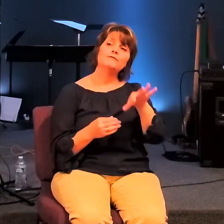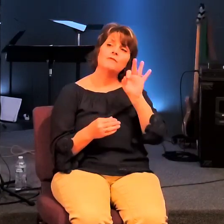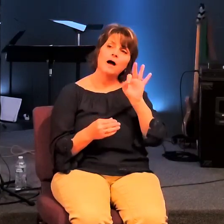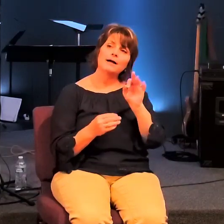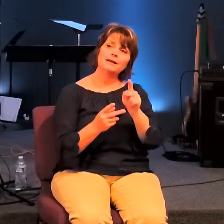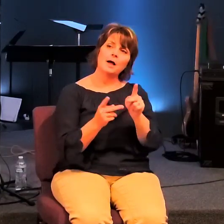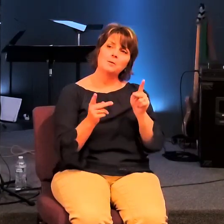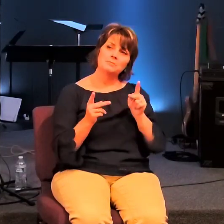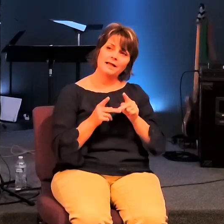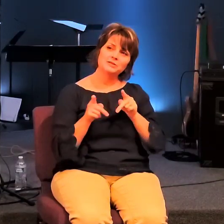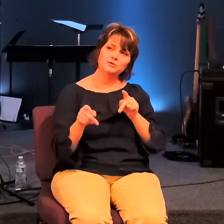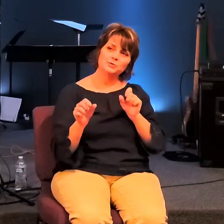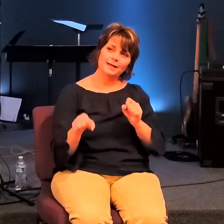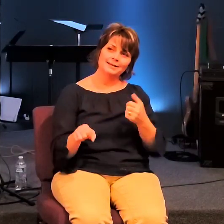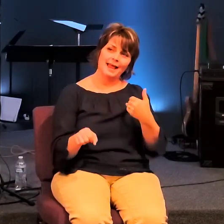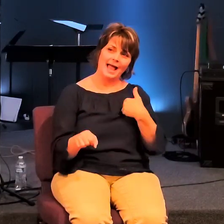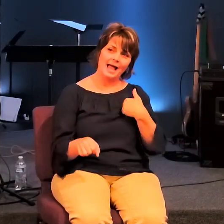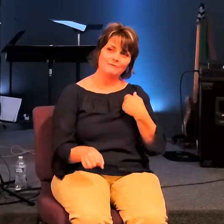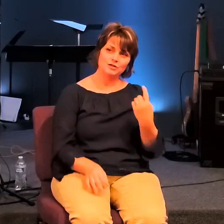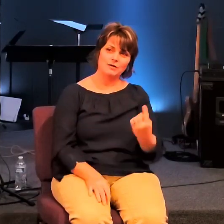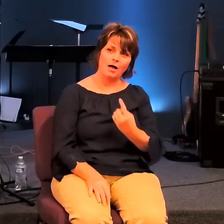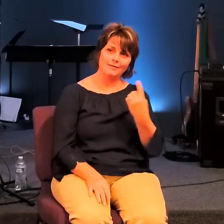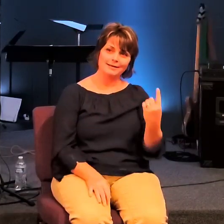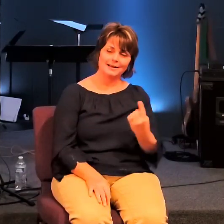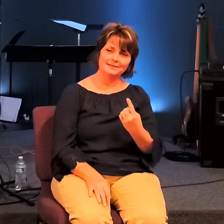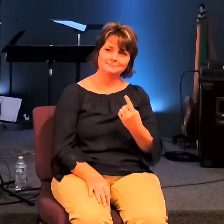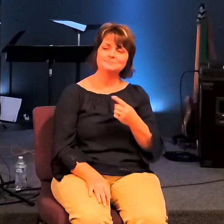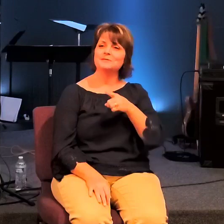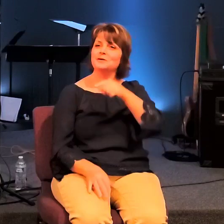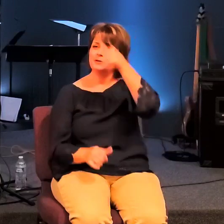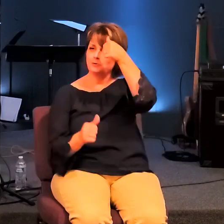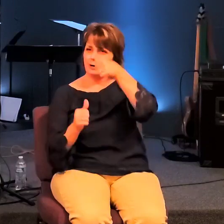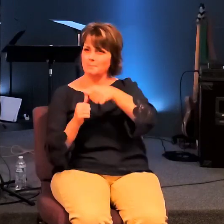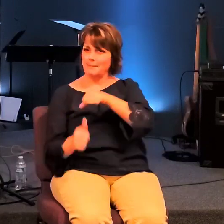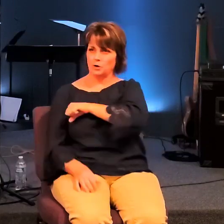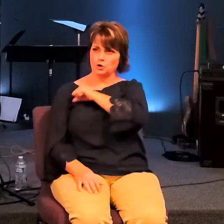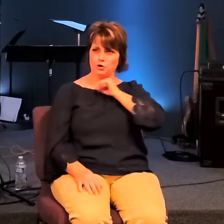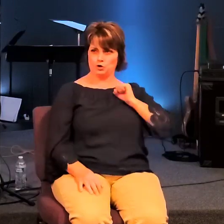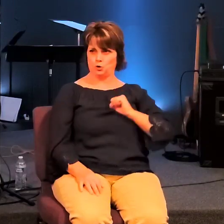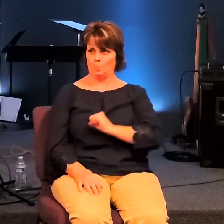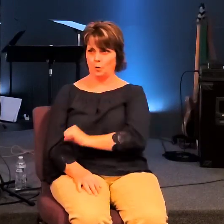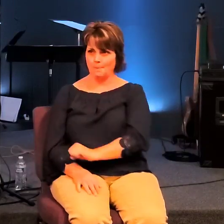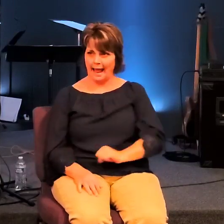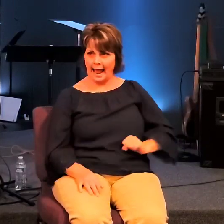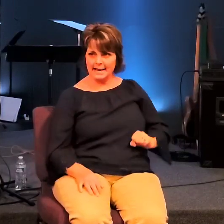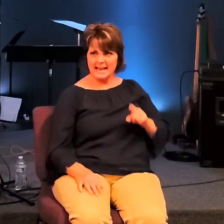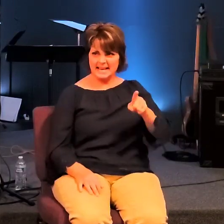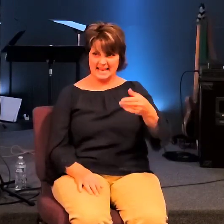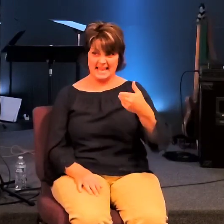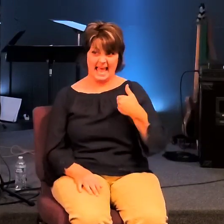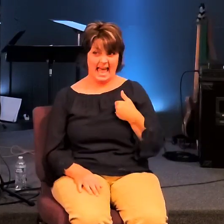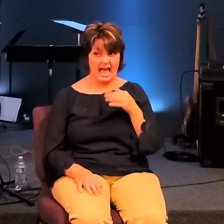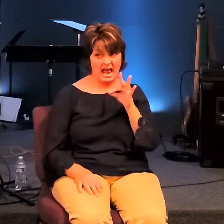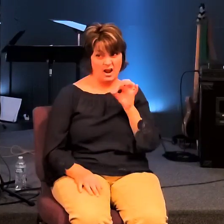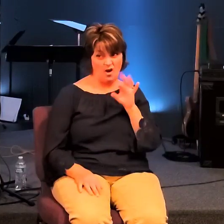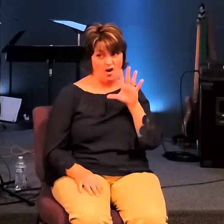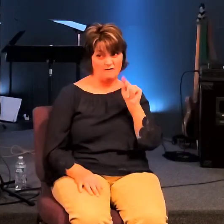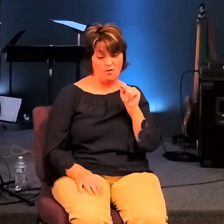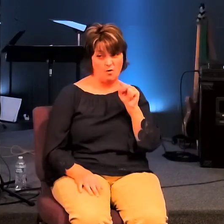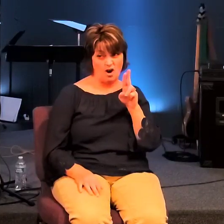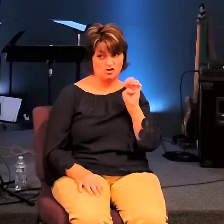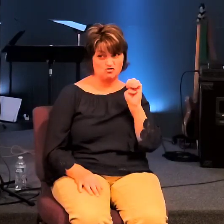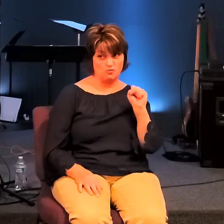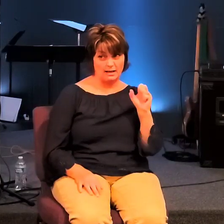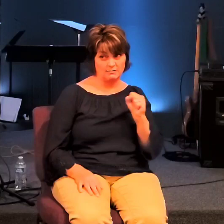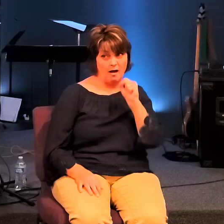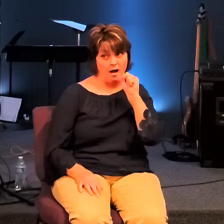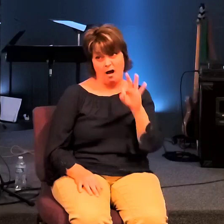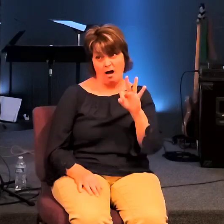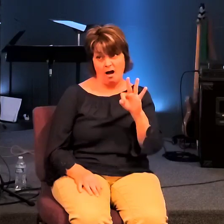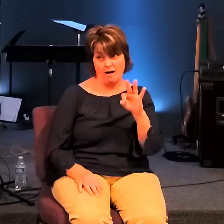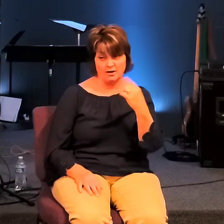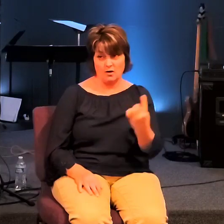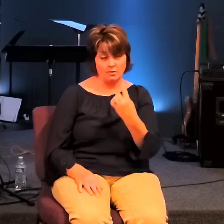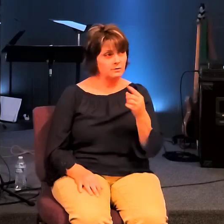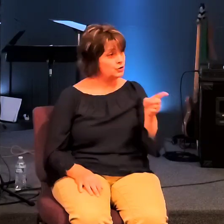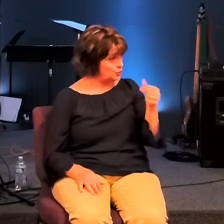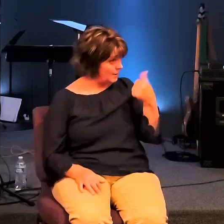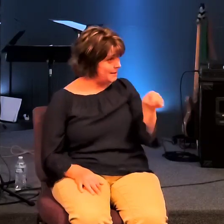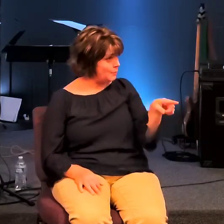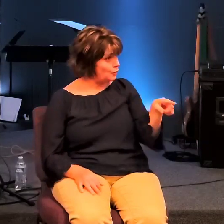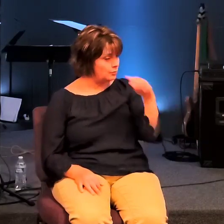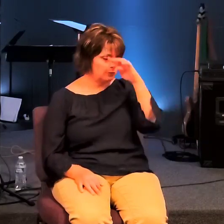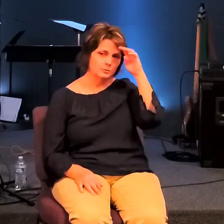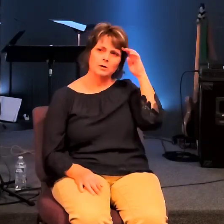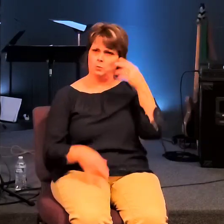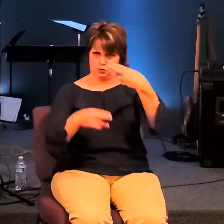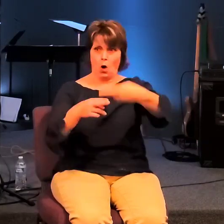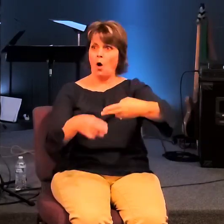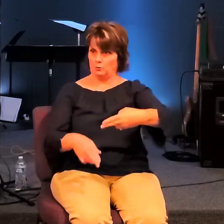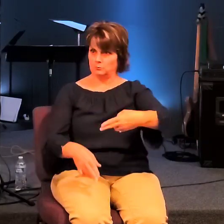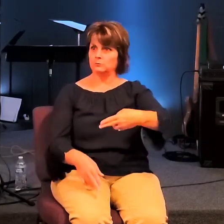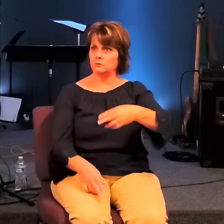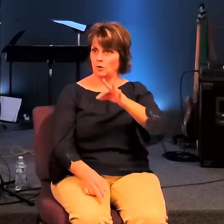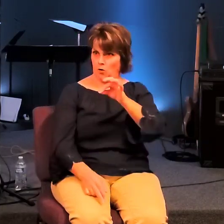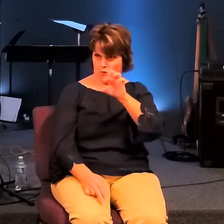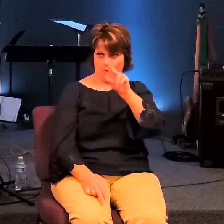how many of you remember Superman? he had his Fortress of Solitude Superman it was really